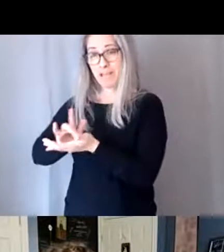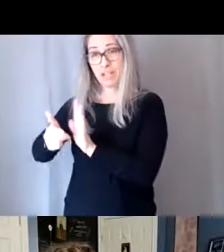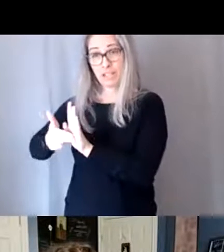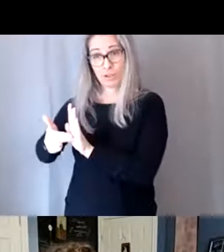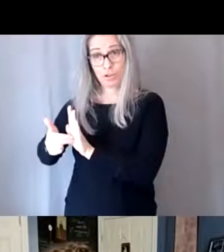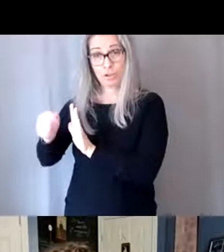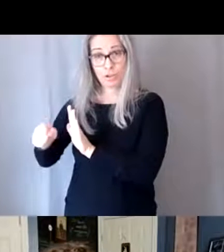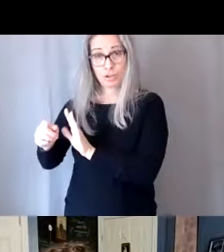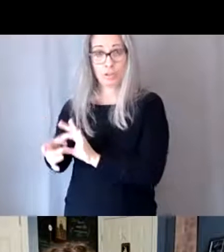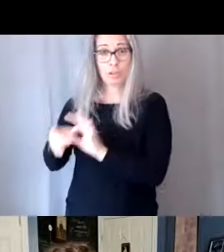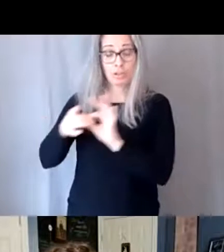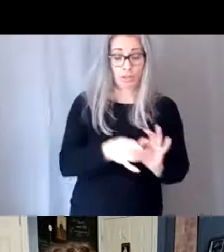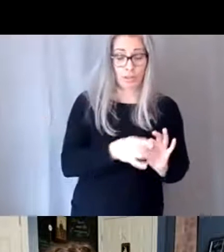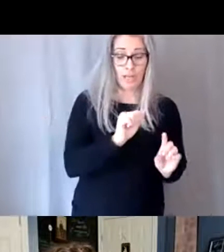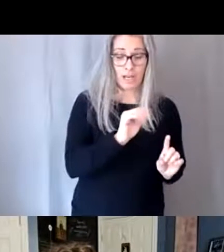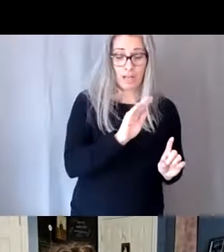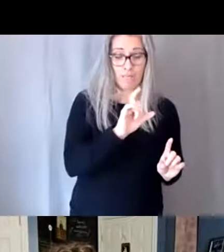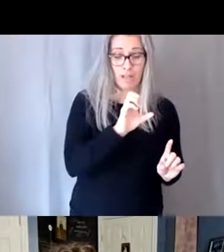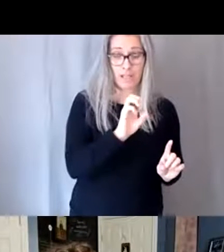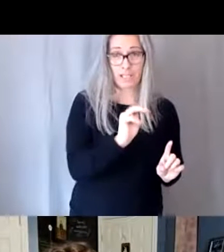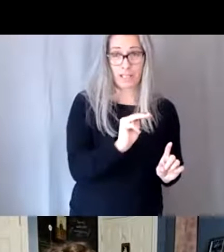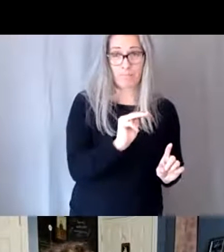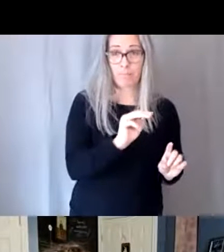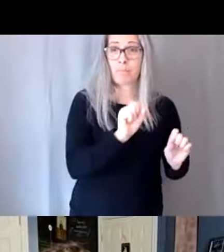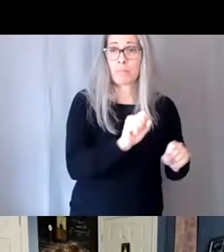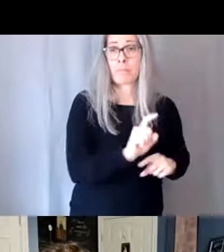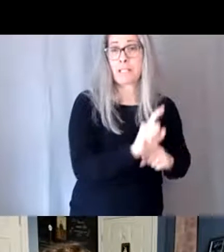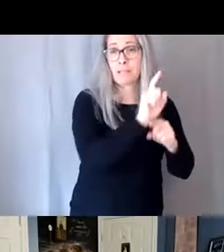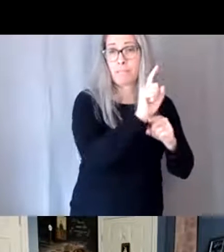a couple of ways so in that medicalization constructs